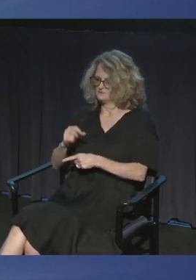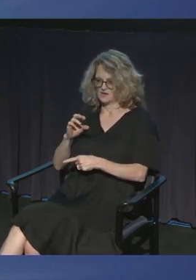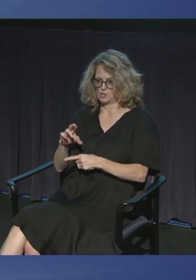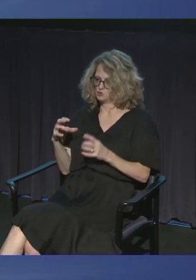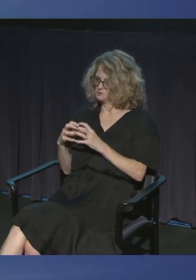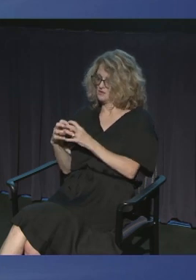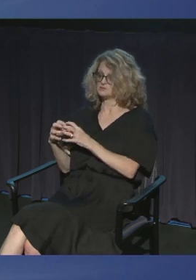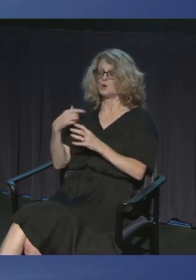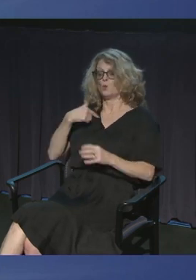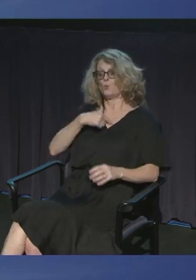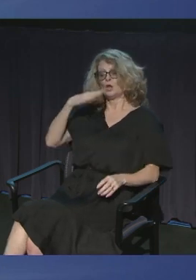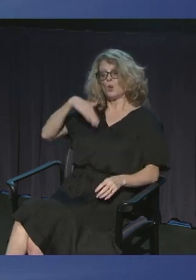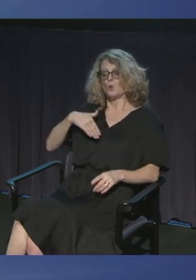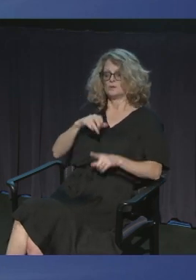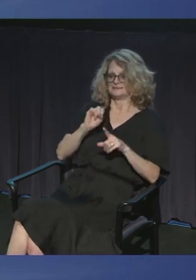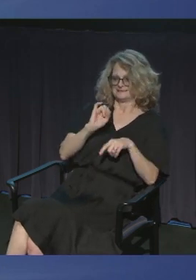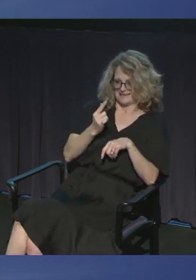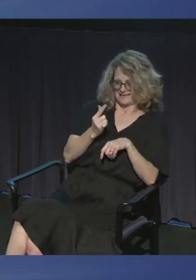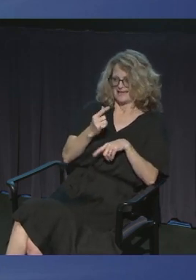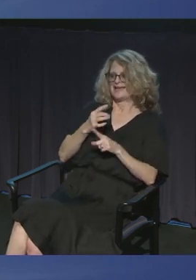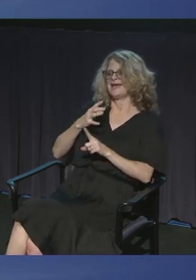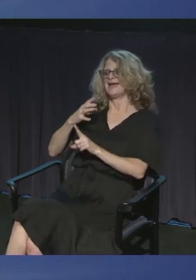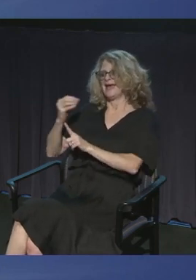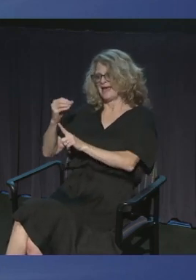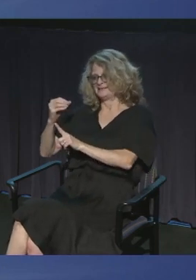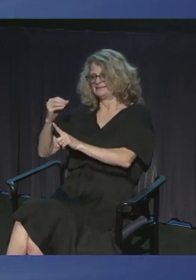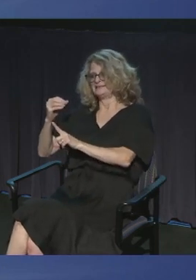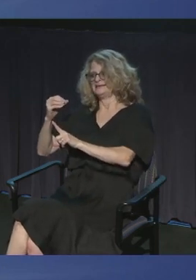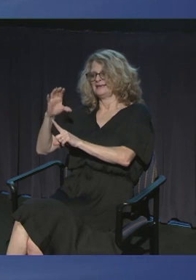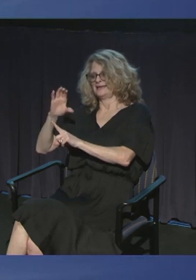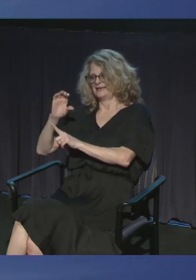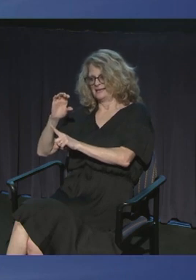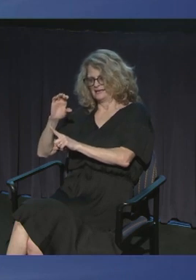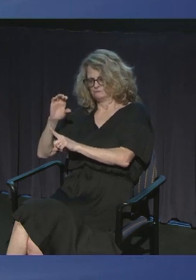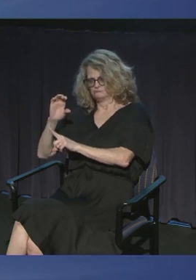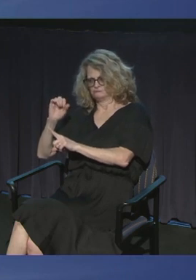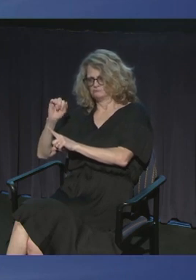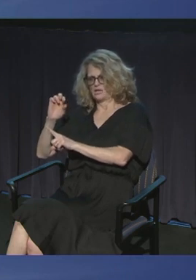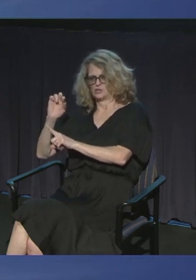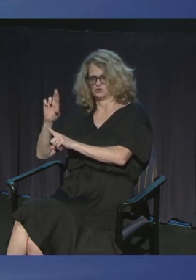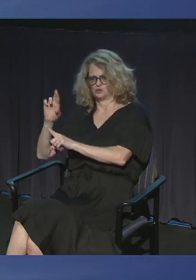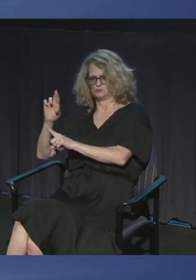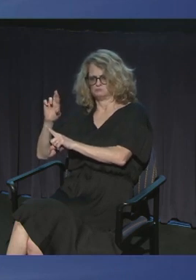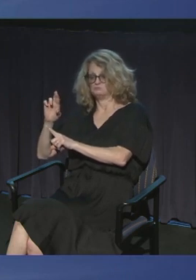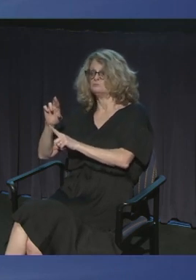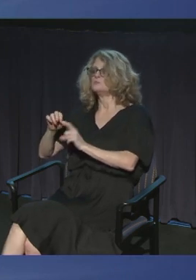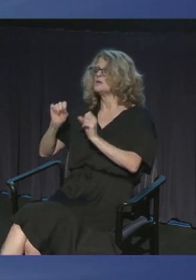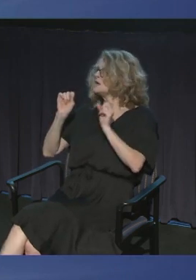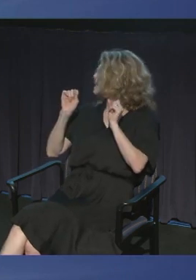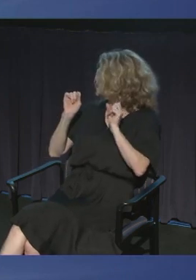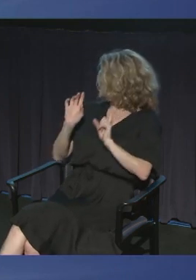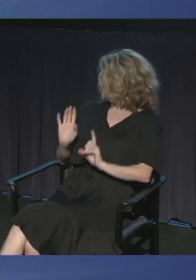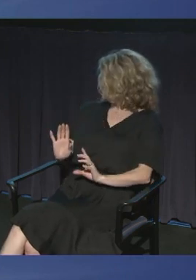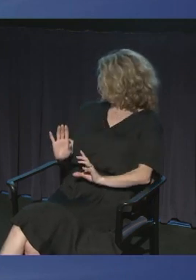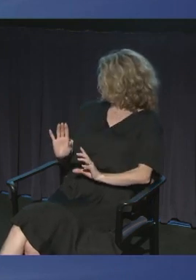EVEN THOUGH STING IN CANCER CAN HELP, IT TURNS OUT THAT THE MAJORITY OF CANCERS HAVE LOSS